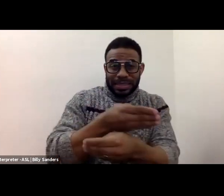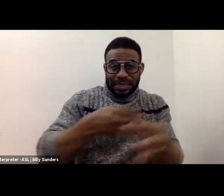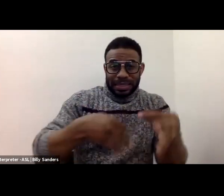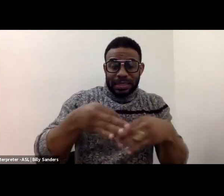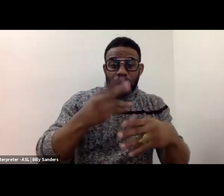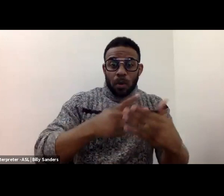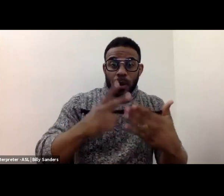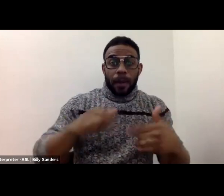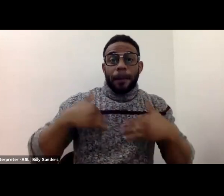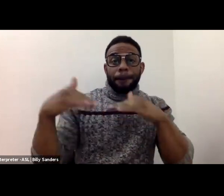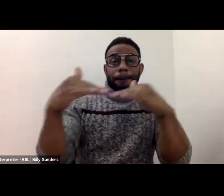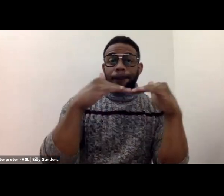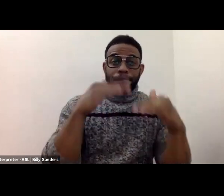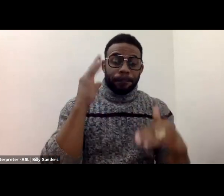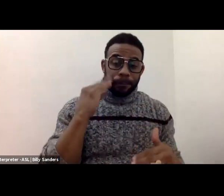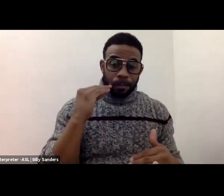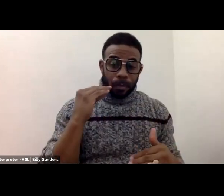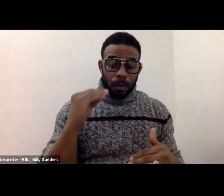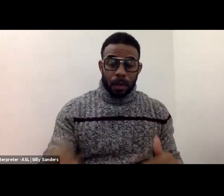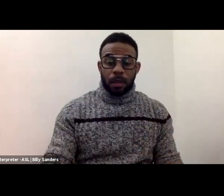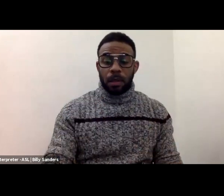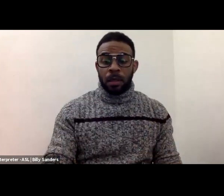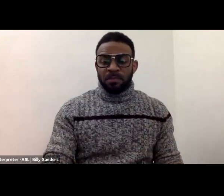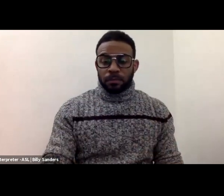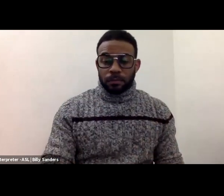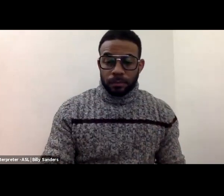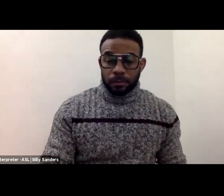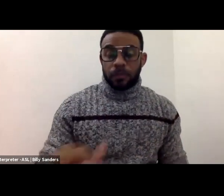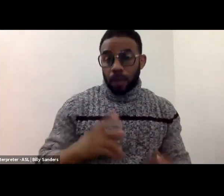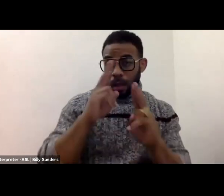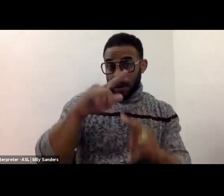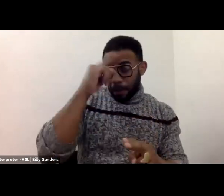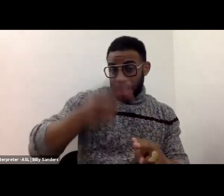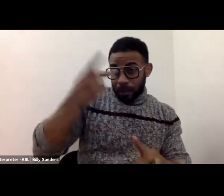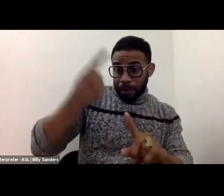have equitable experiences. As we honor Black History Month this month